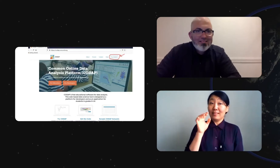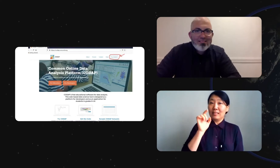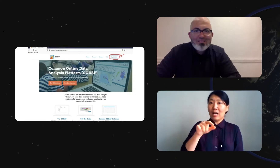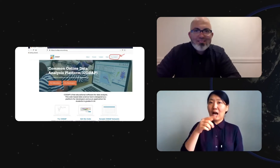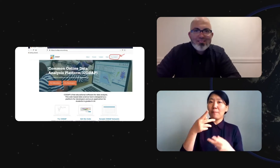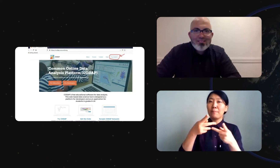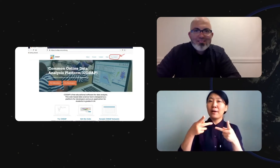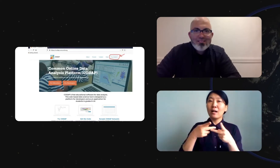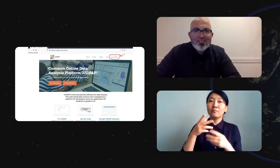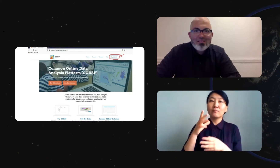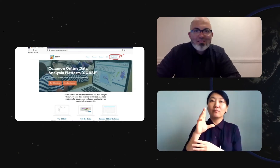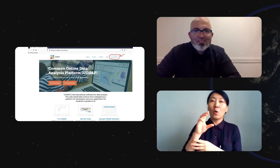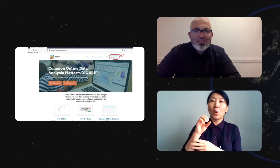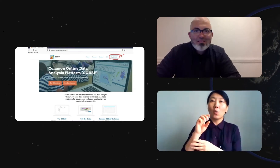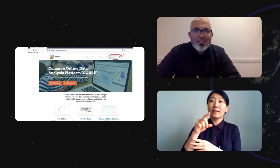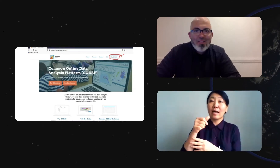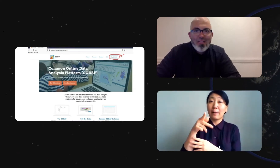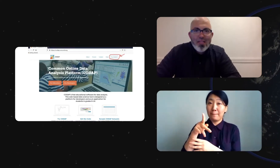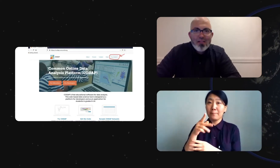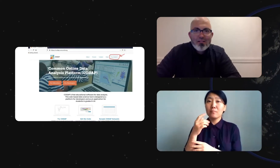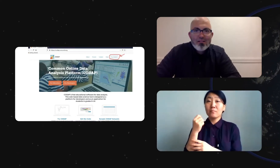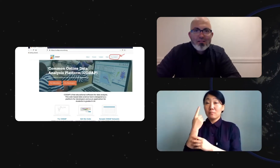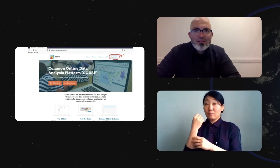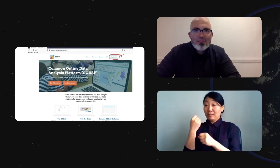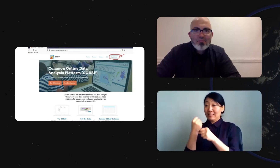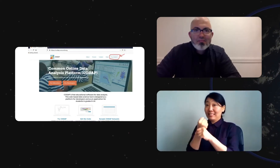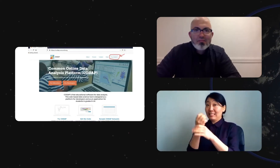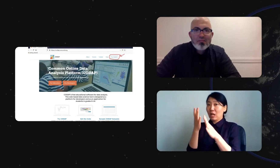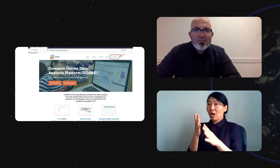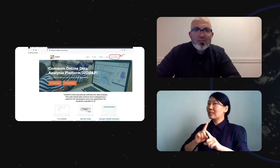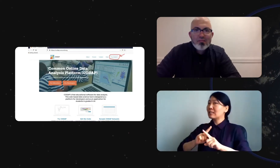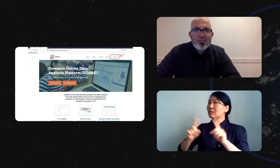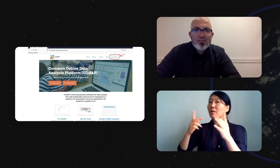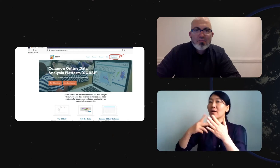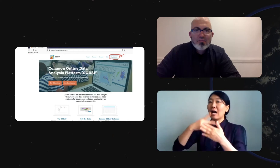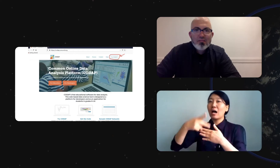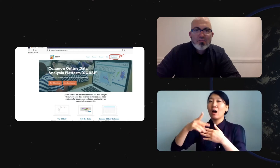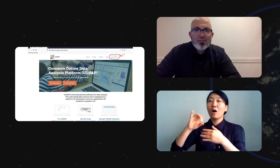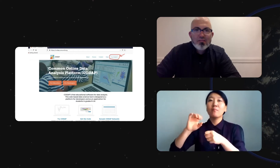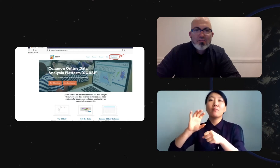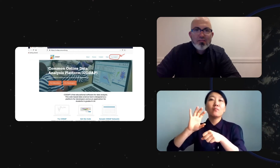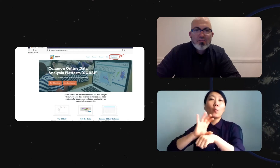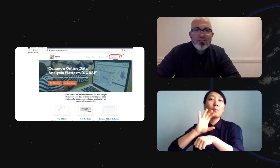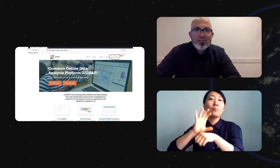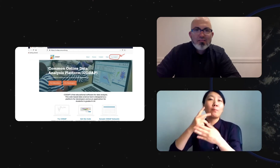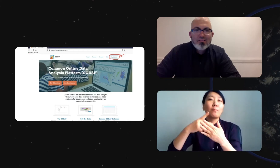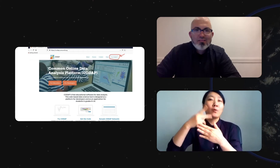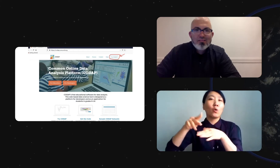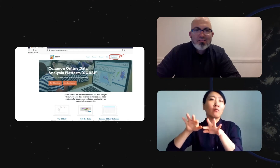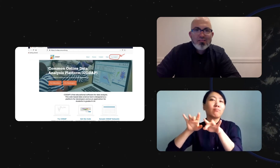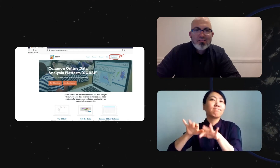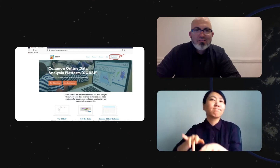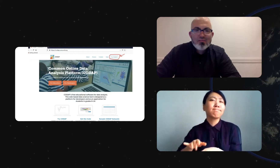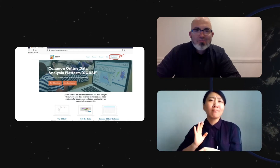This CODAP website is really cool.